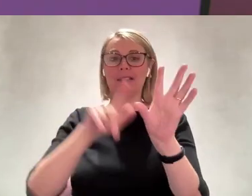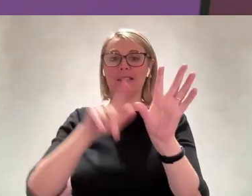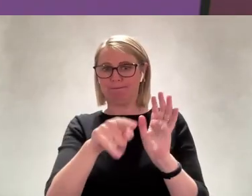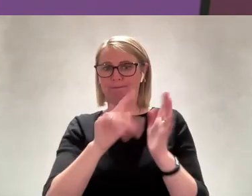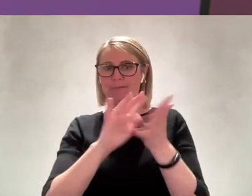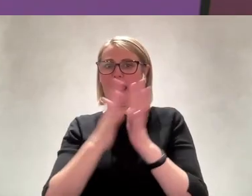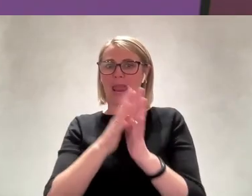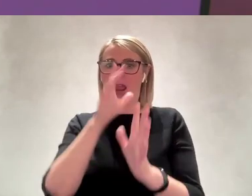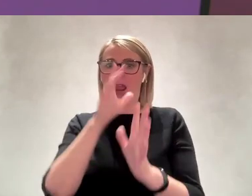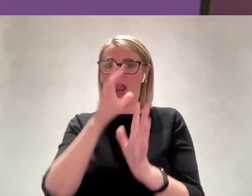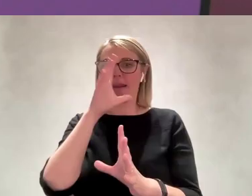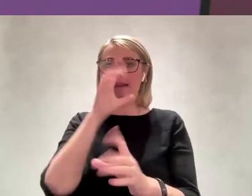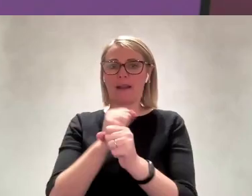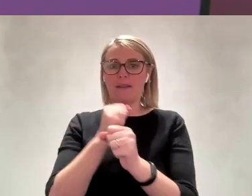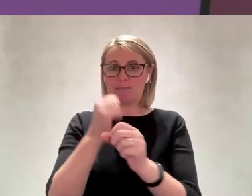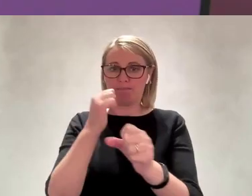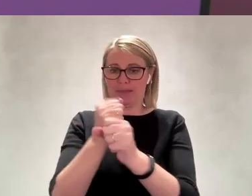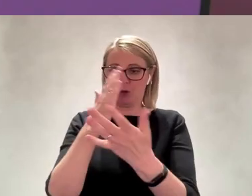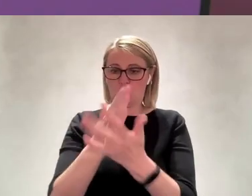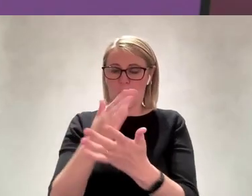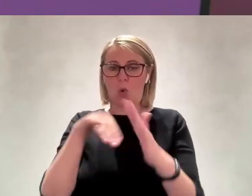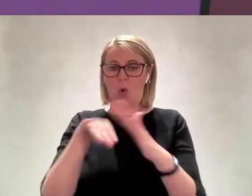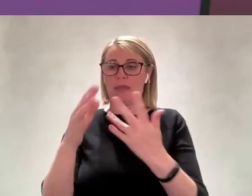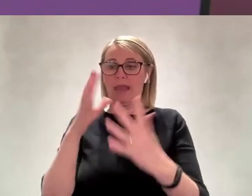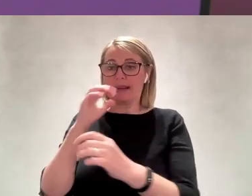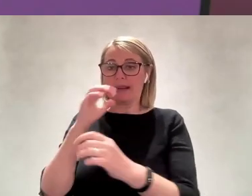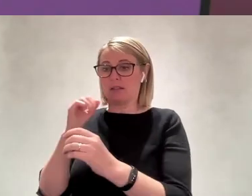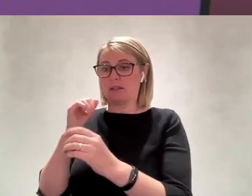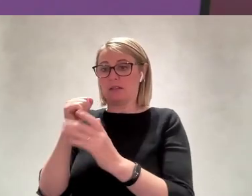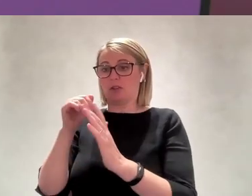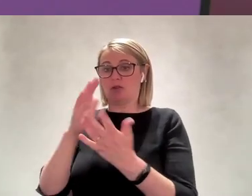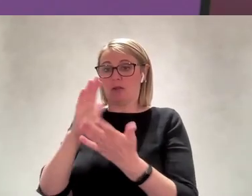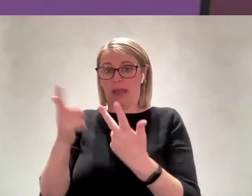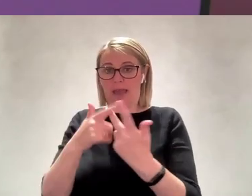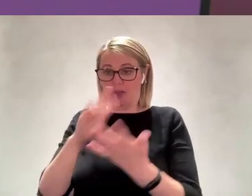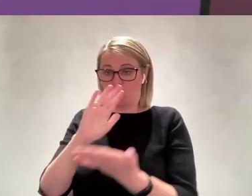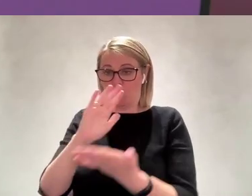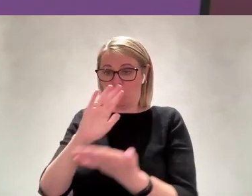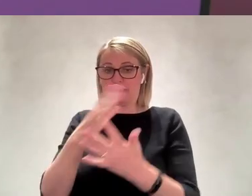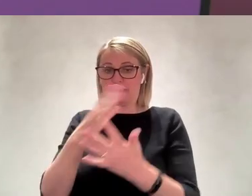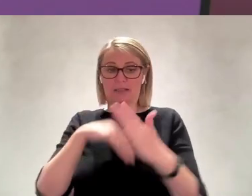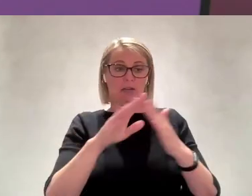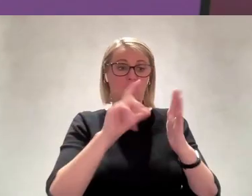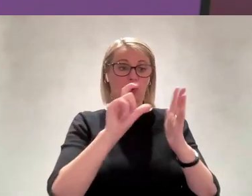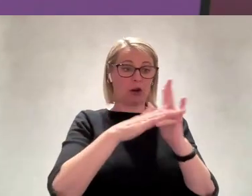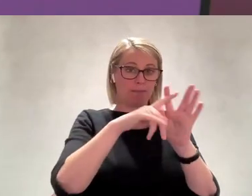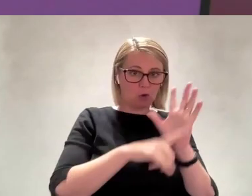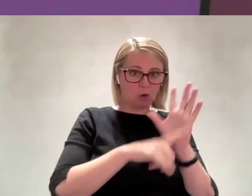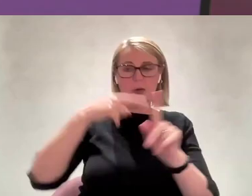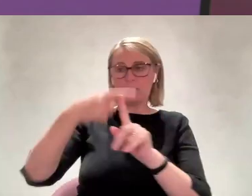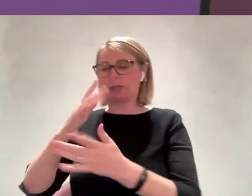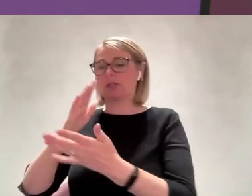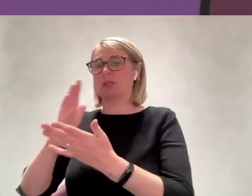How can government ensure that privacy and other rights be protected in both government and commercial uses of AI?